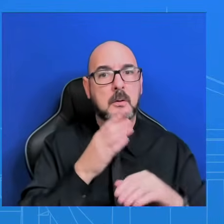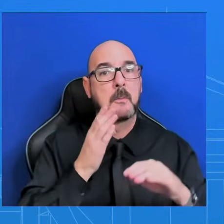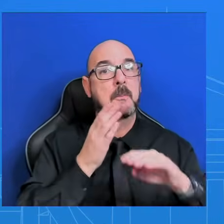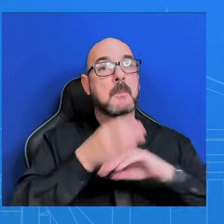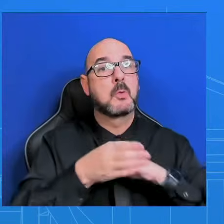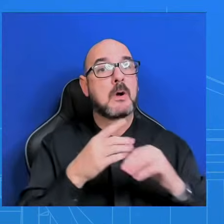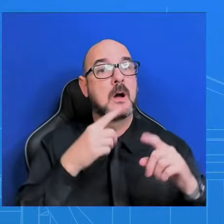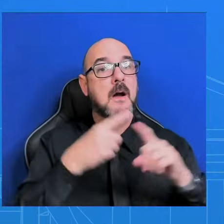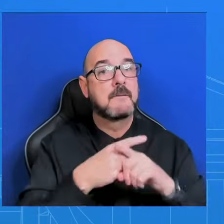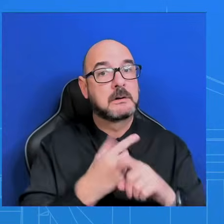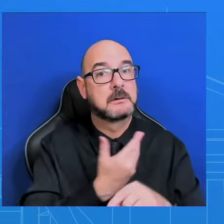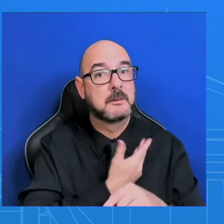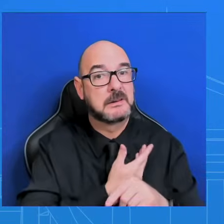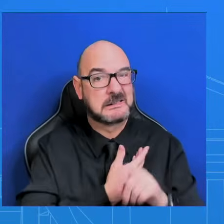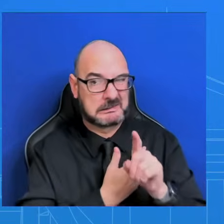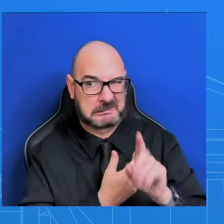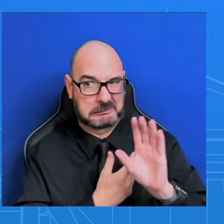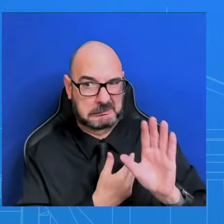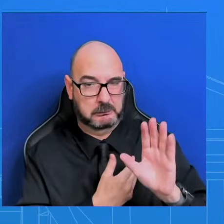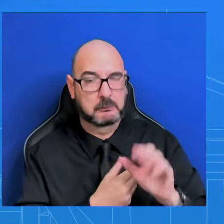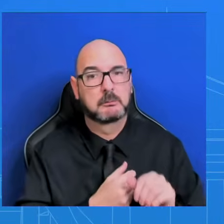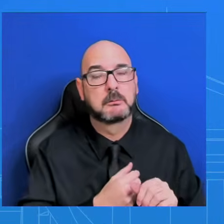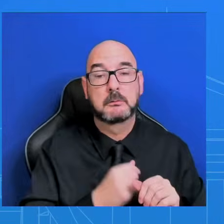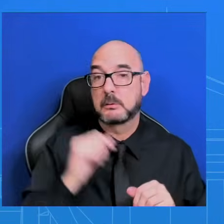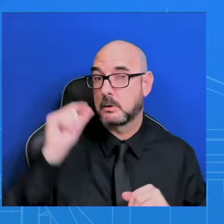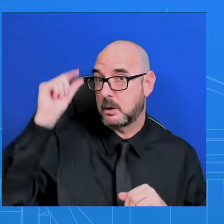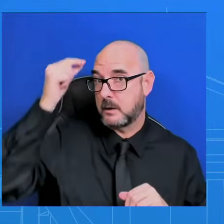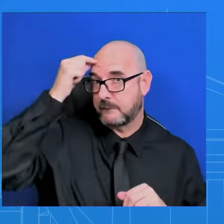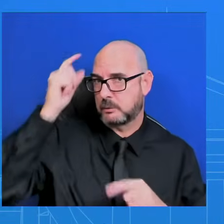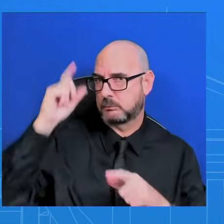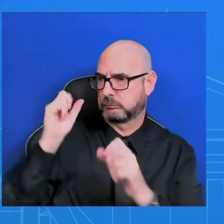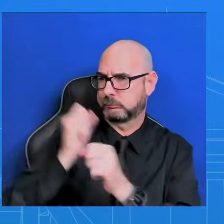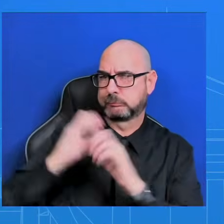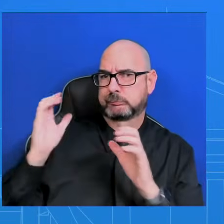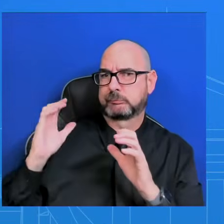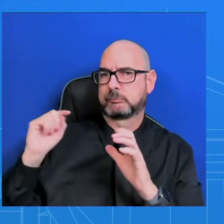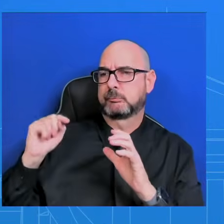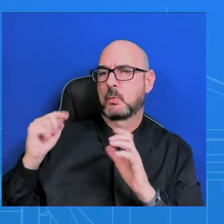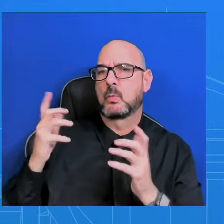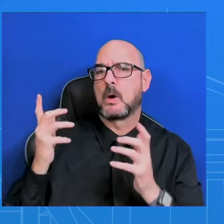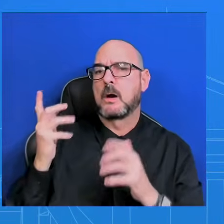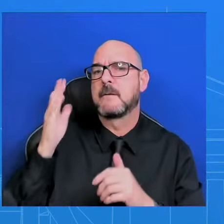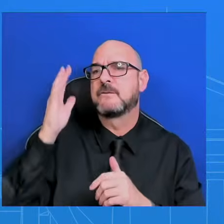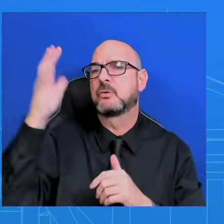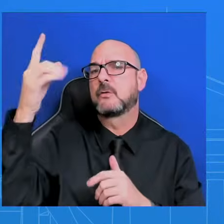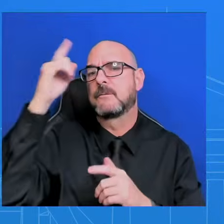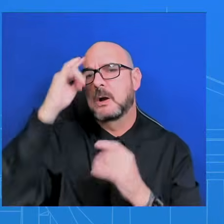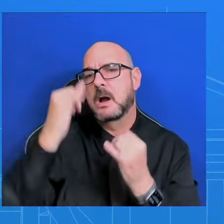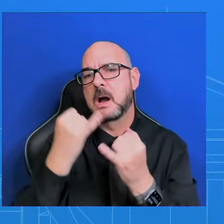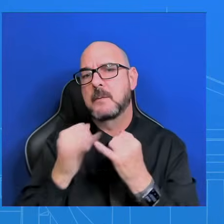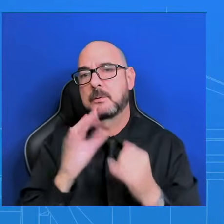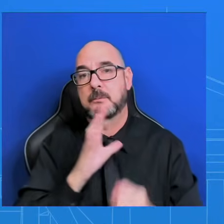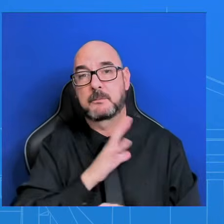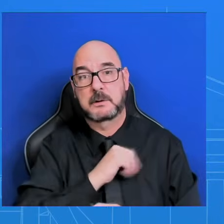and the importance of an independent Palestinian state for long-term security, not just for the Palestinian people but for the Israeli people as well.